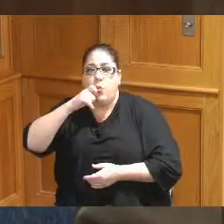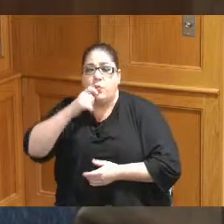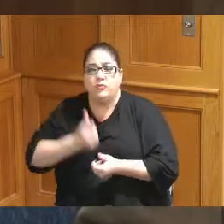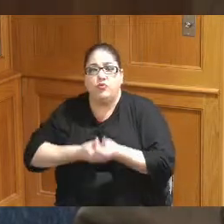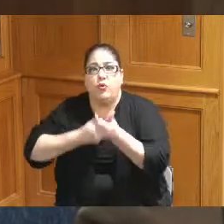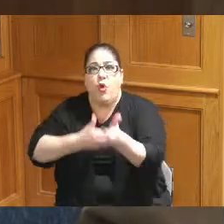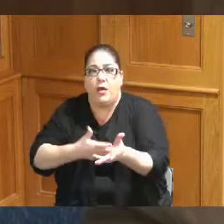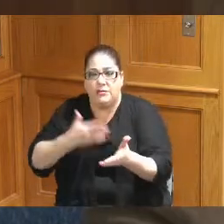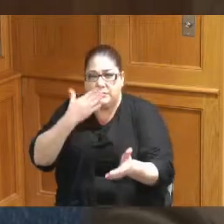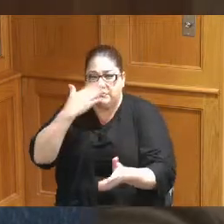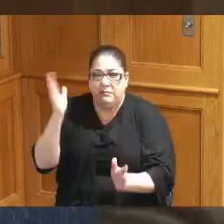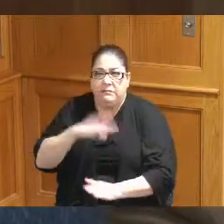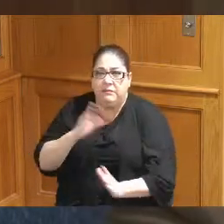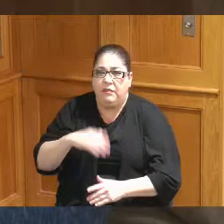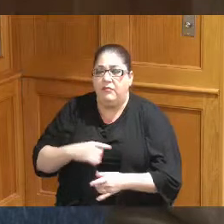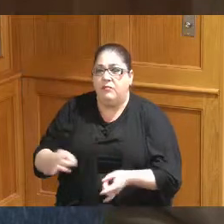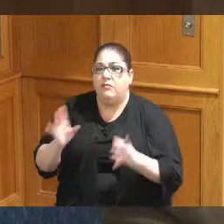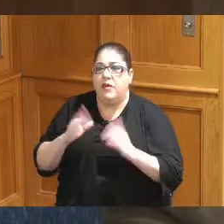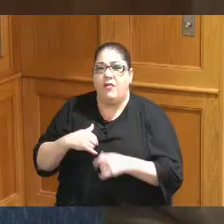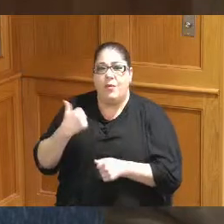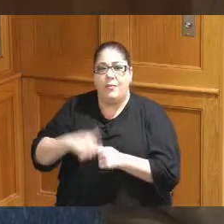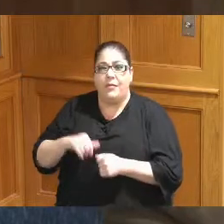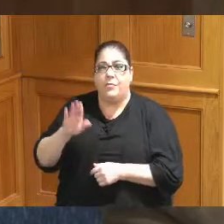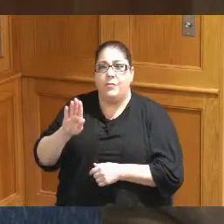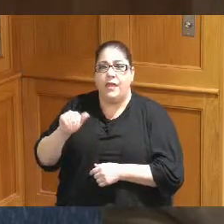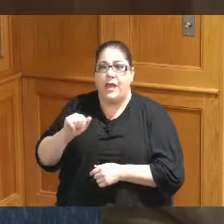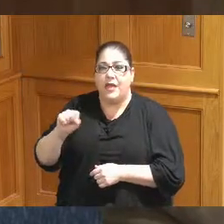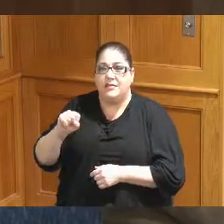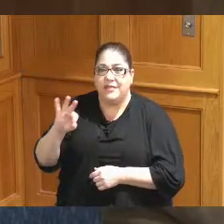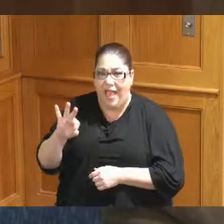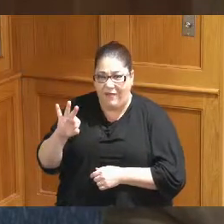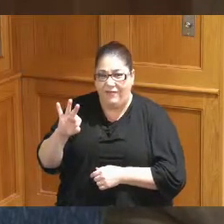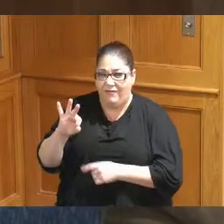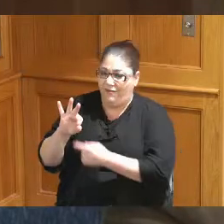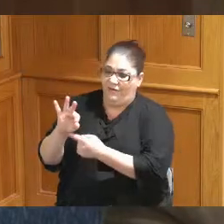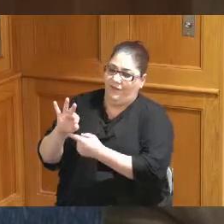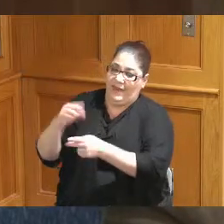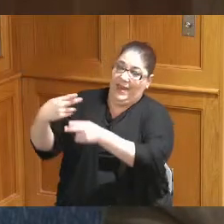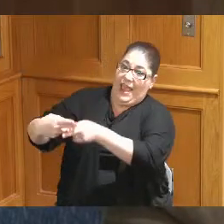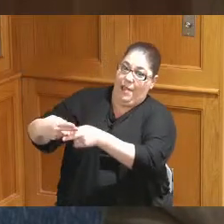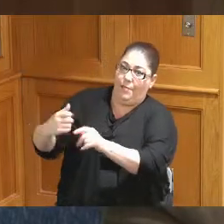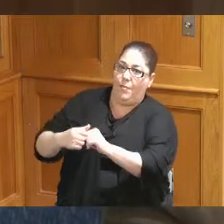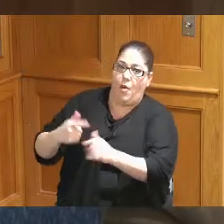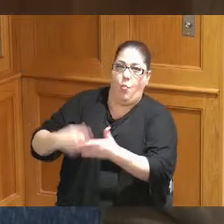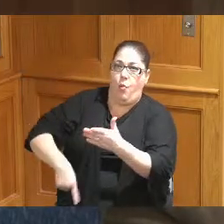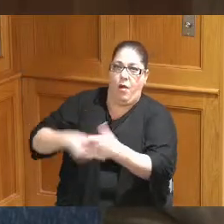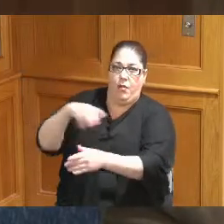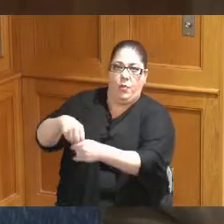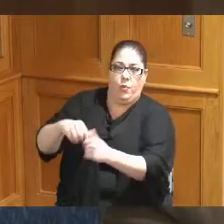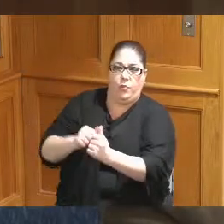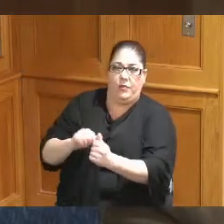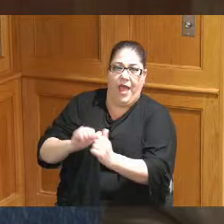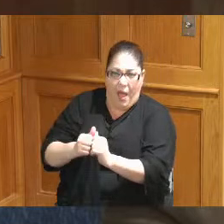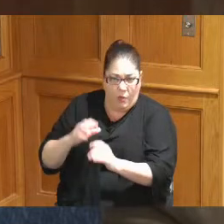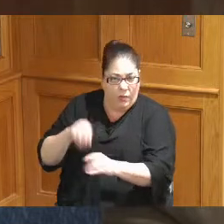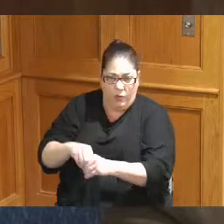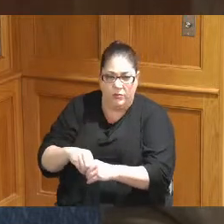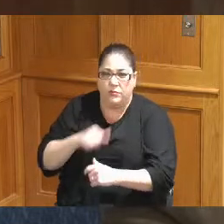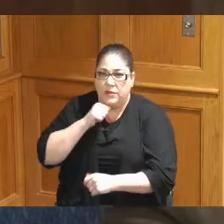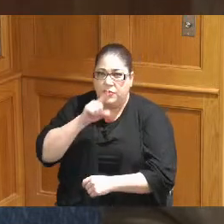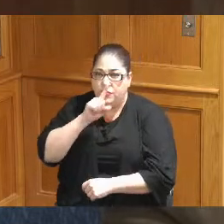that I do remember BSA BASF but I do not remember the outcome of that so if the Commission with the